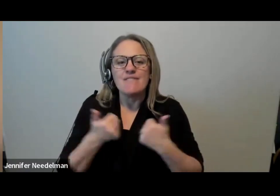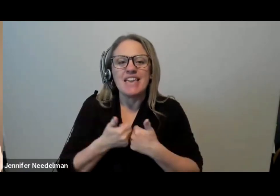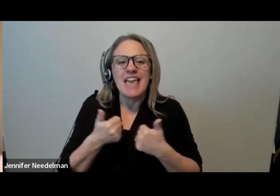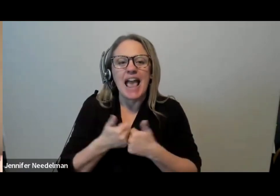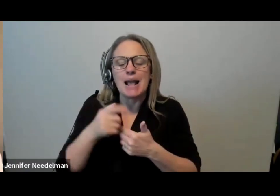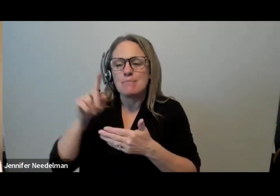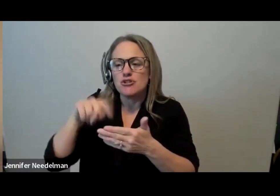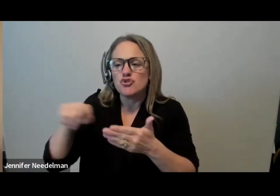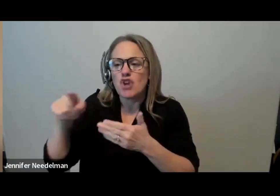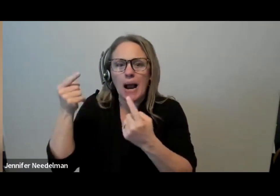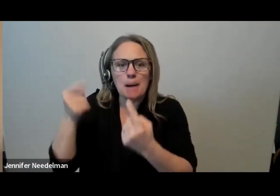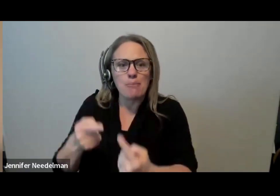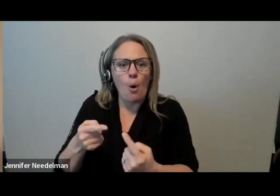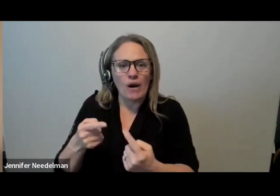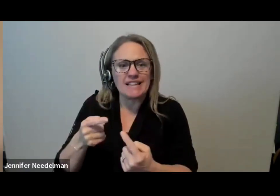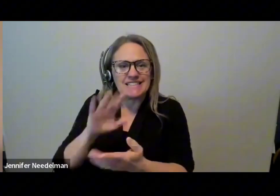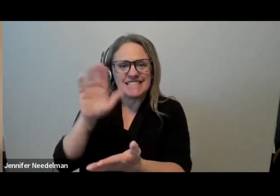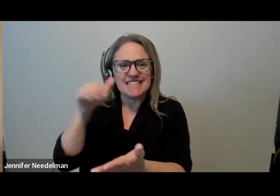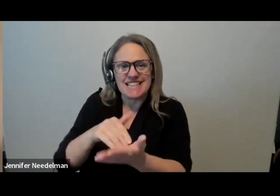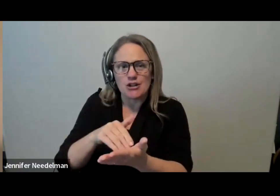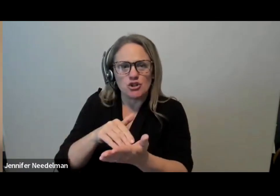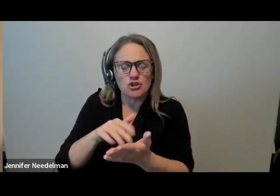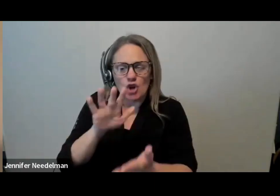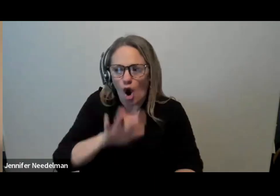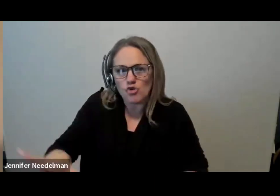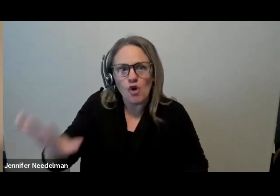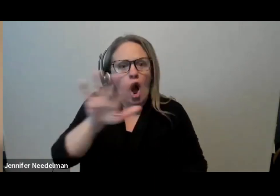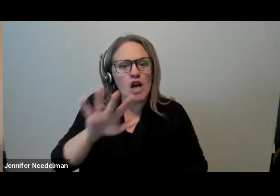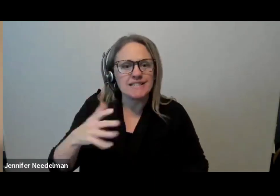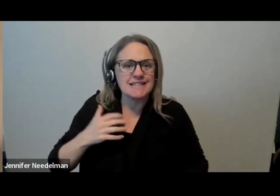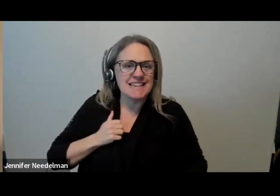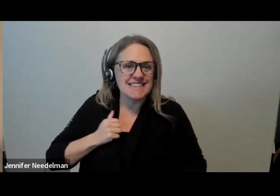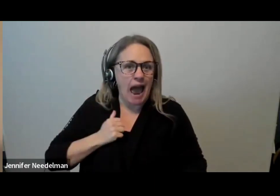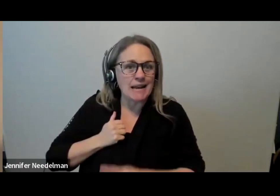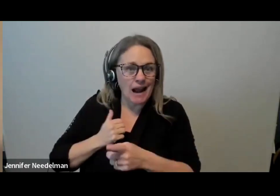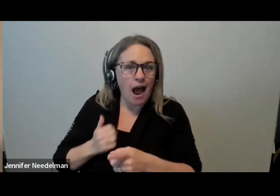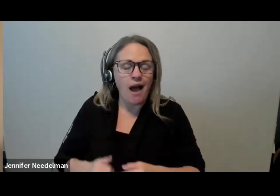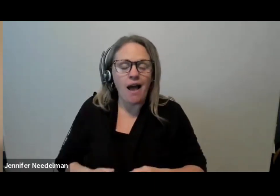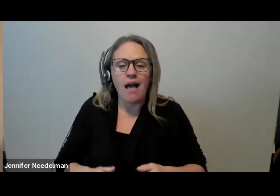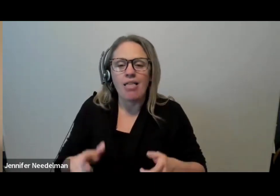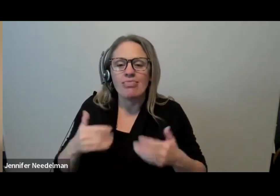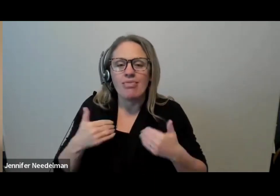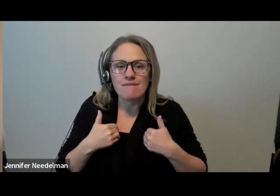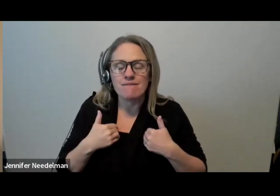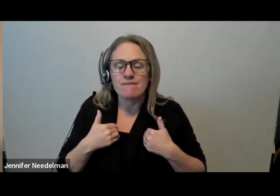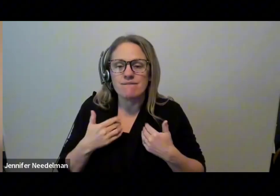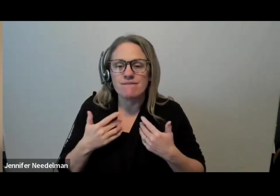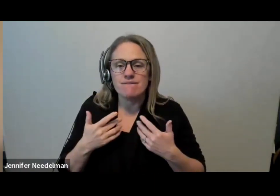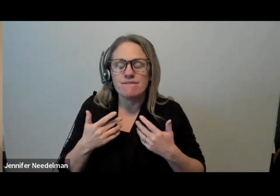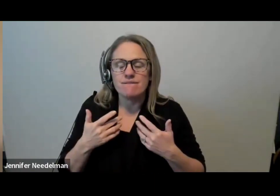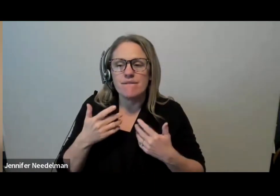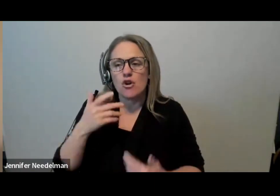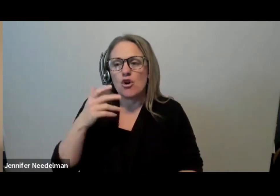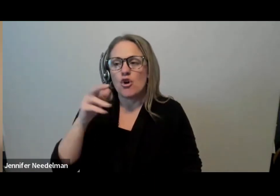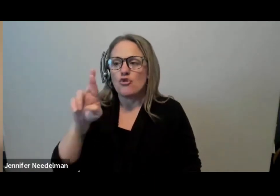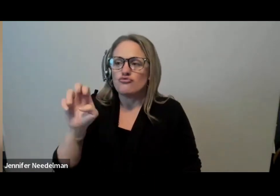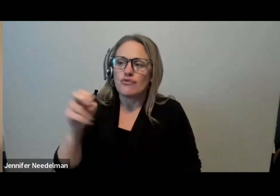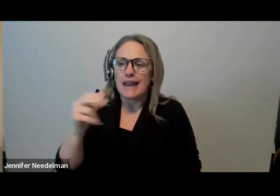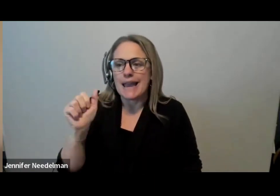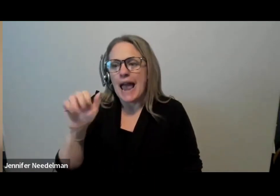across Canada in every province. And what these are, are sort of rehabilitative plus